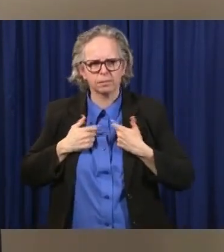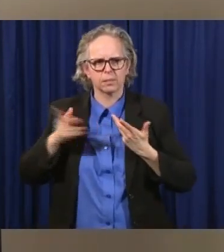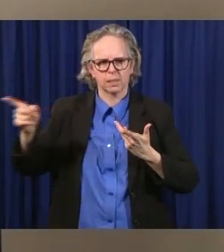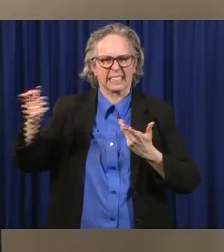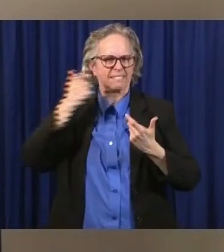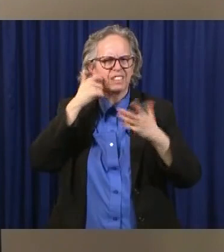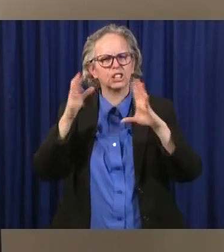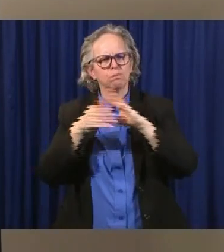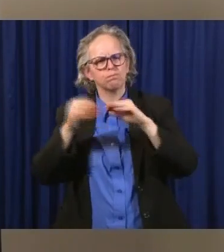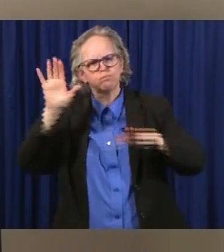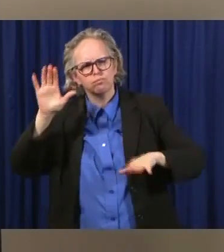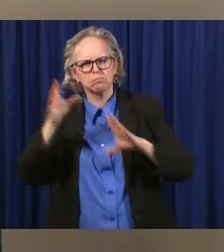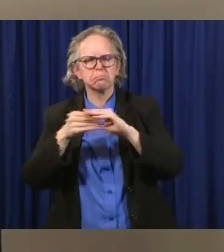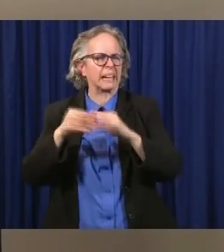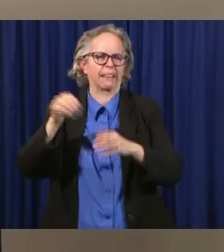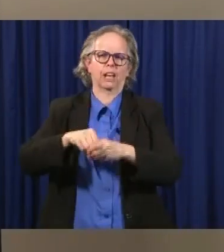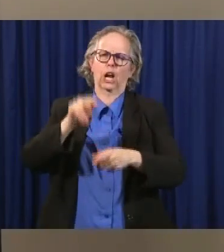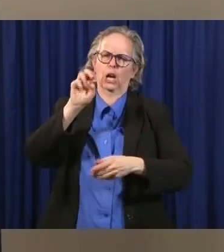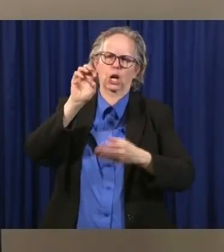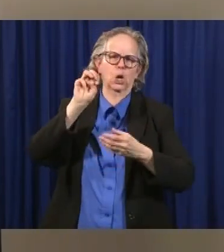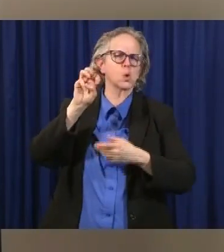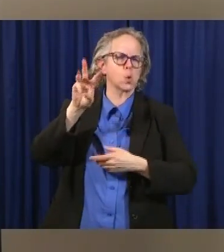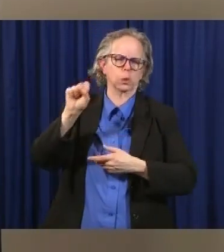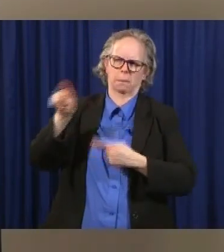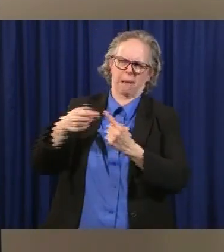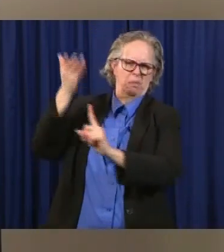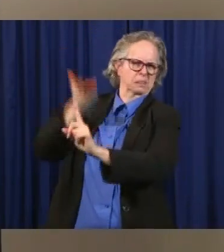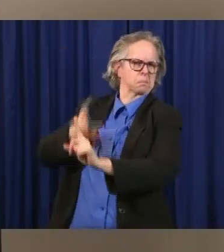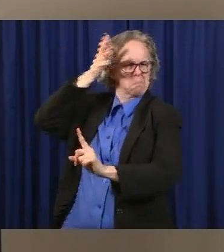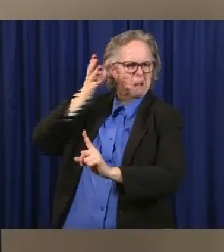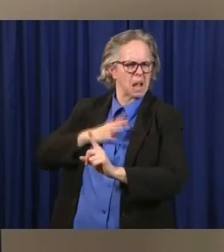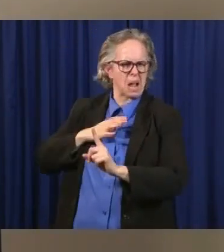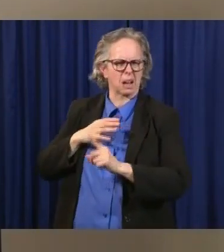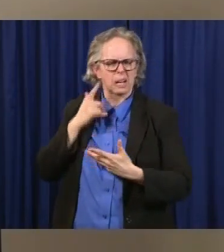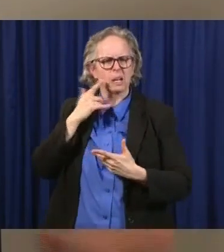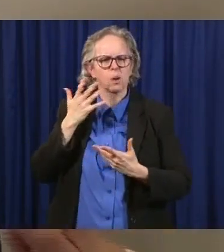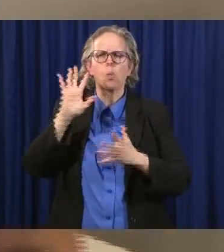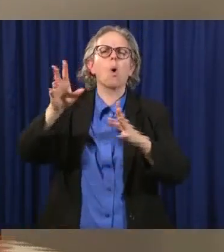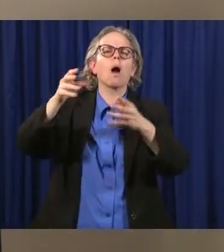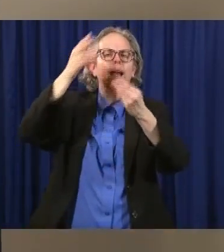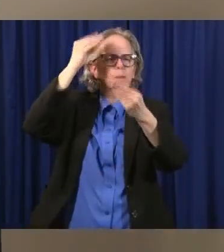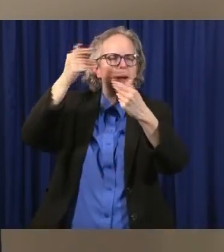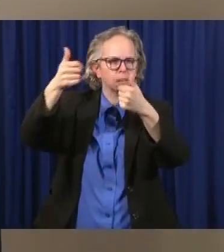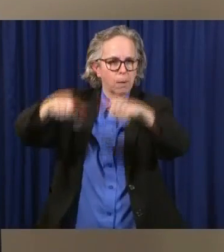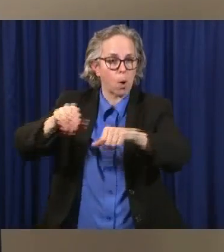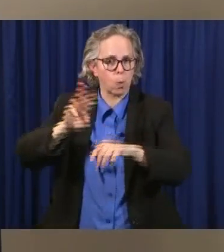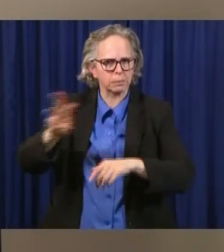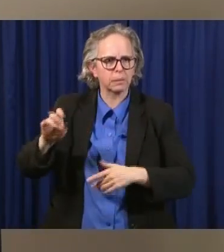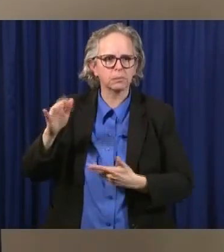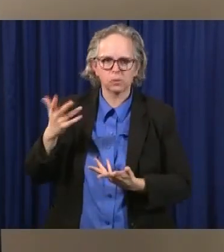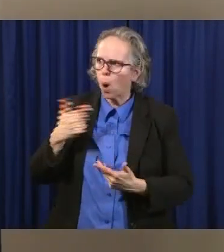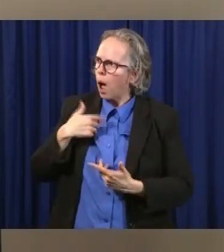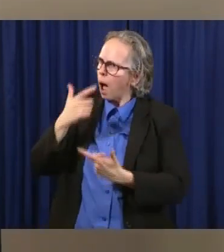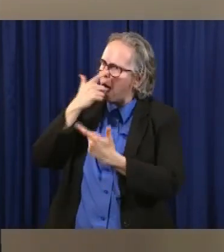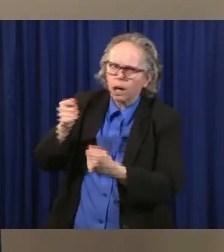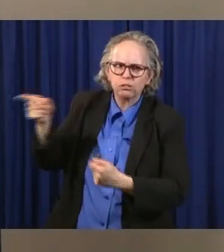SAVE LIVES AND GAVE TESTIMONY AND WAS IN THE NEWS A LOT YESTERDAY. SO ONE OF THE SLIDES, THESE ARE A COUPLE SLIDES THAT WILL BE ON